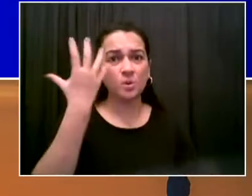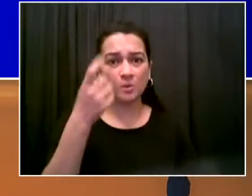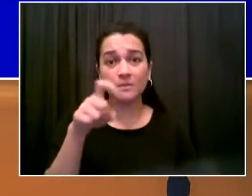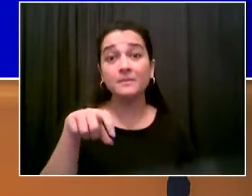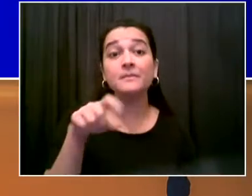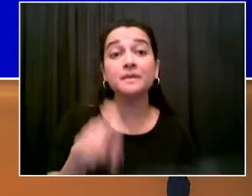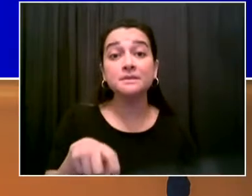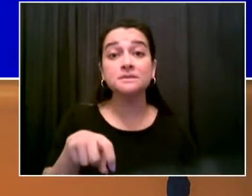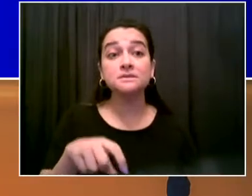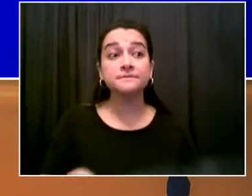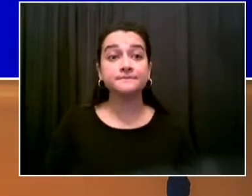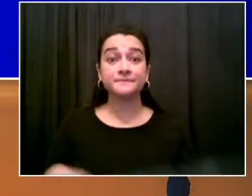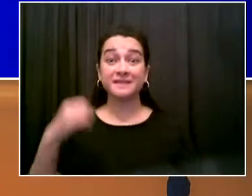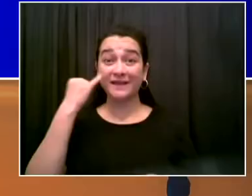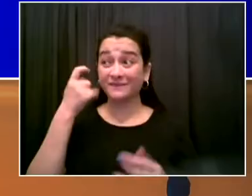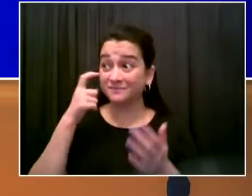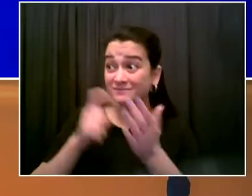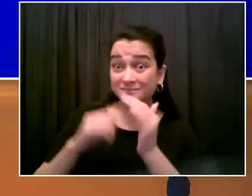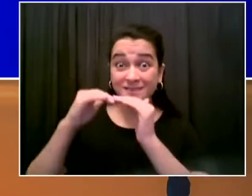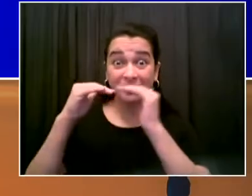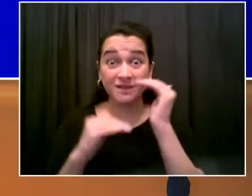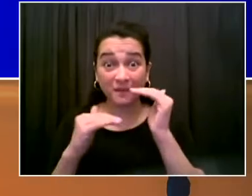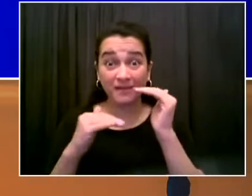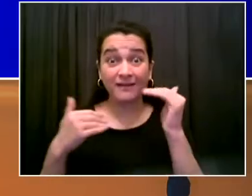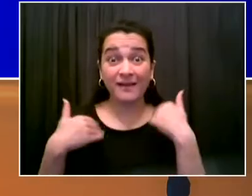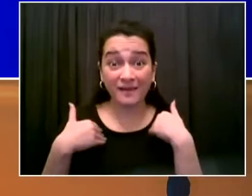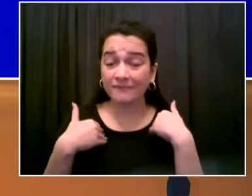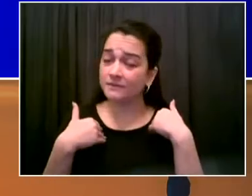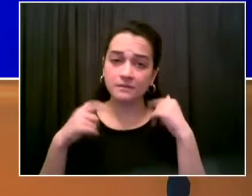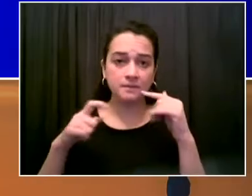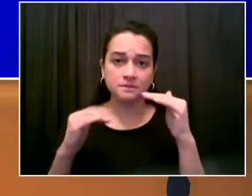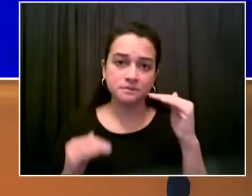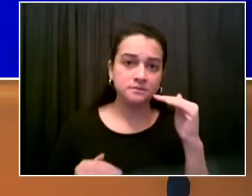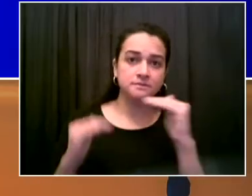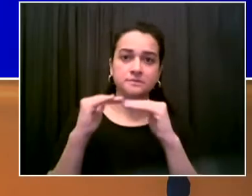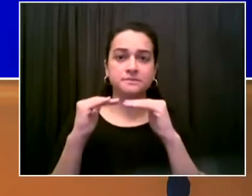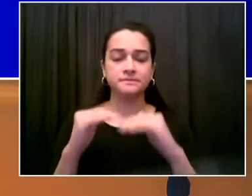INJUSTICE WE CAN DO THAT. BUT IT STARTS WITH GETTING